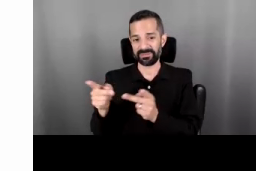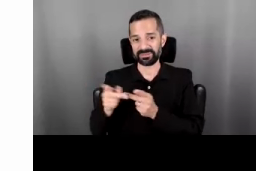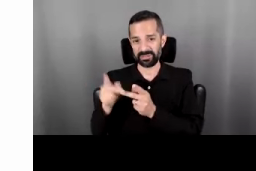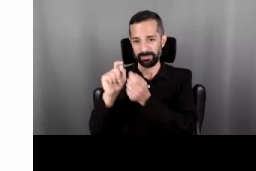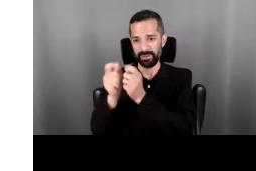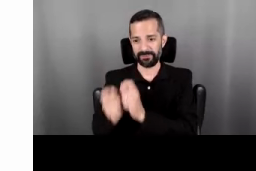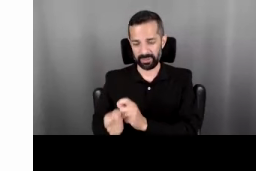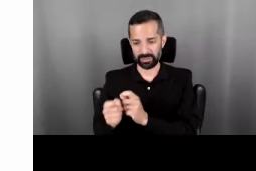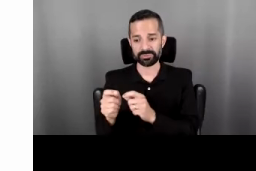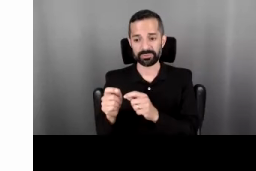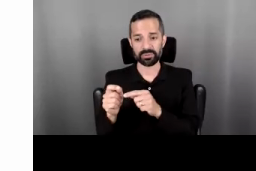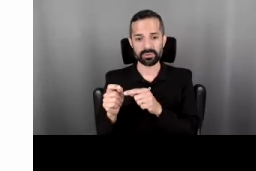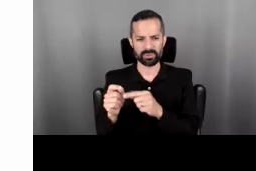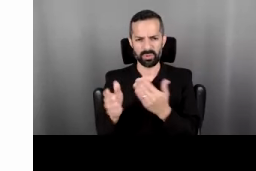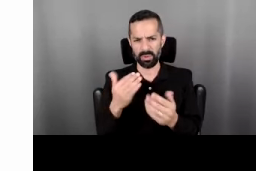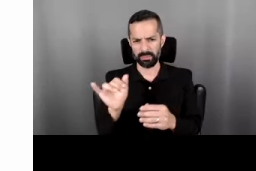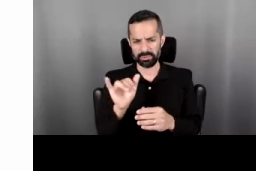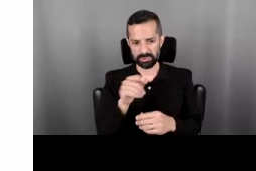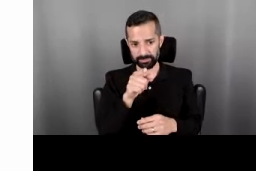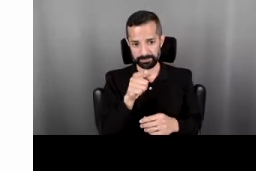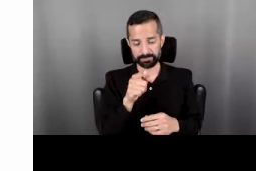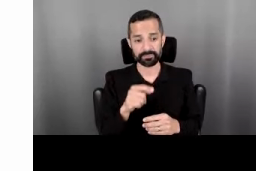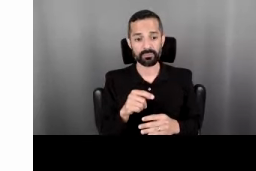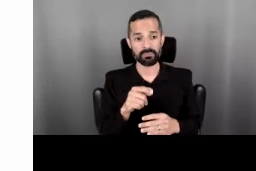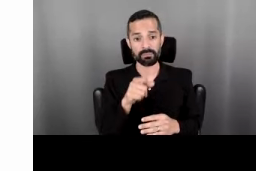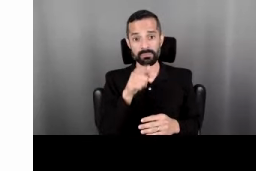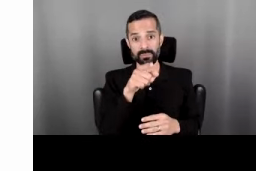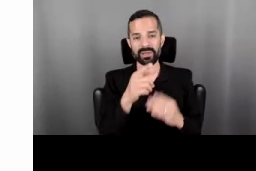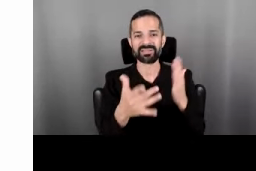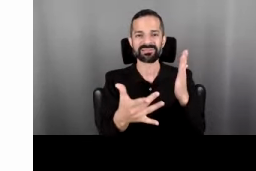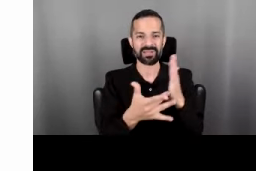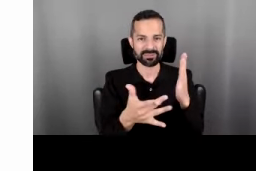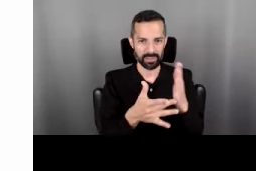We're showing a screenshot of the technology request form complement,